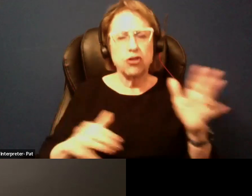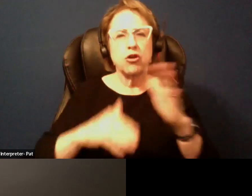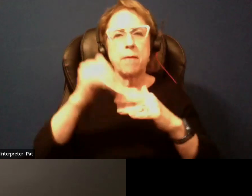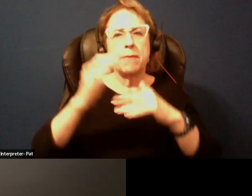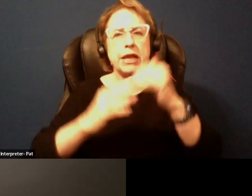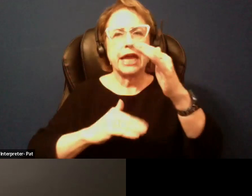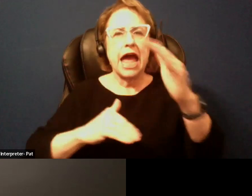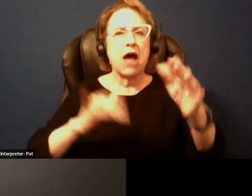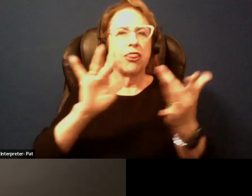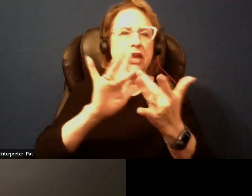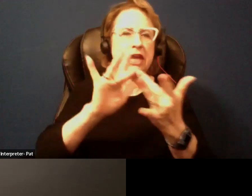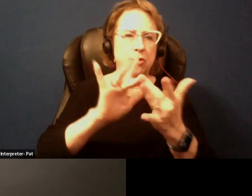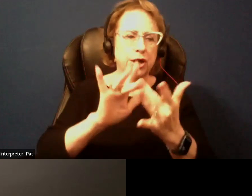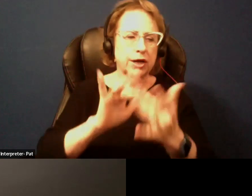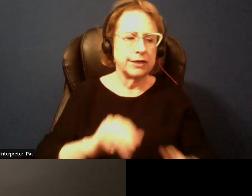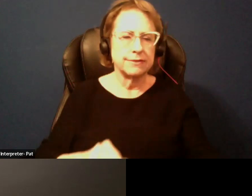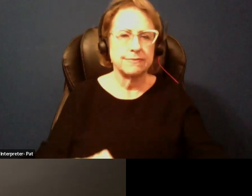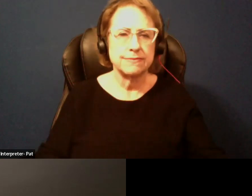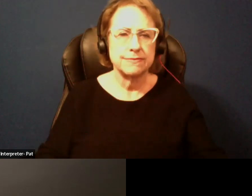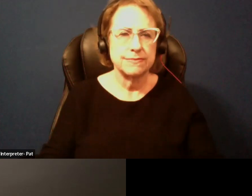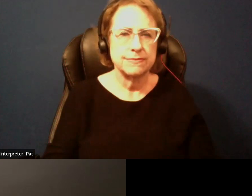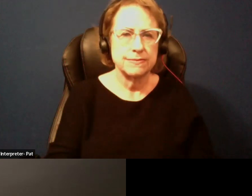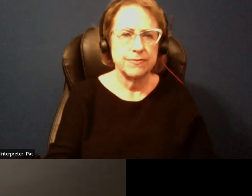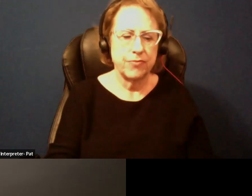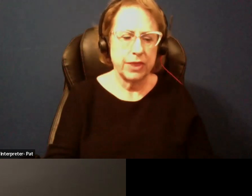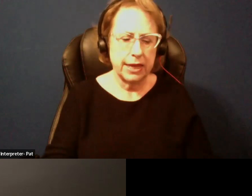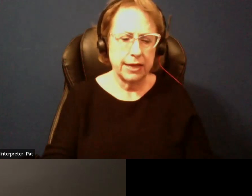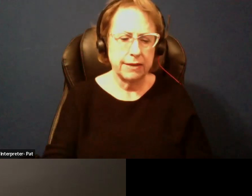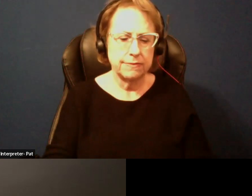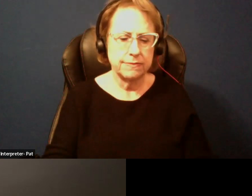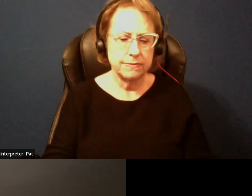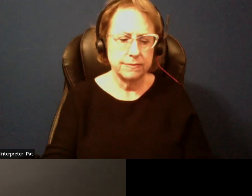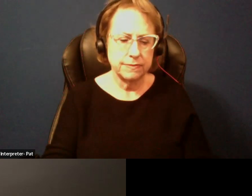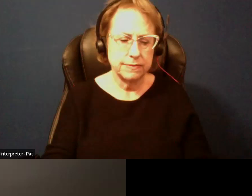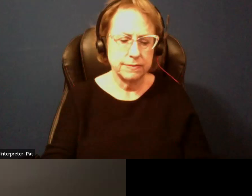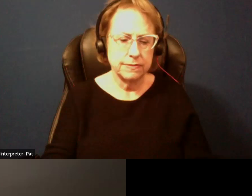So that's the kind of work the FOA does. Hey Jim yeah. And Jim can can you explain the program that